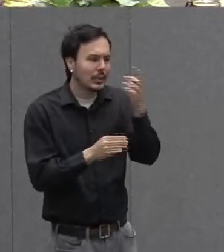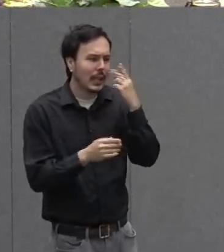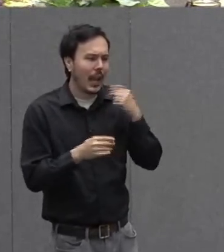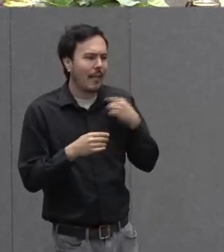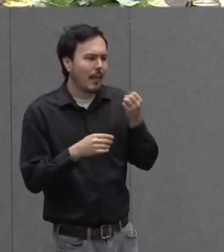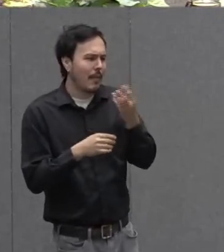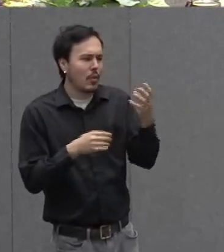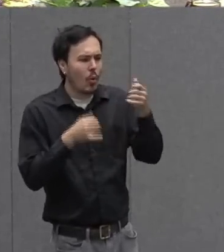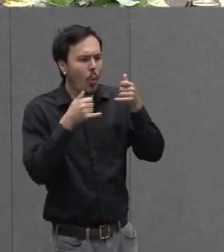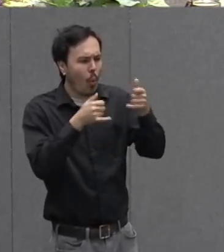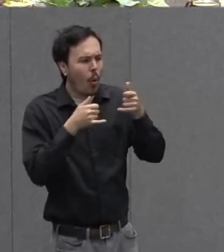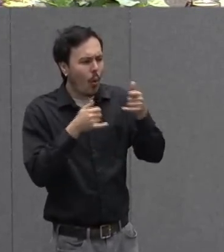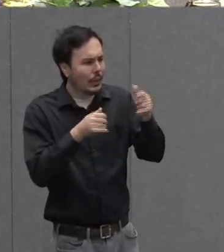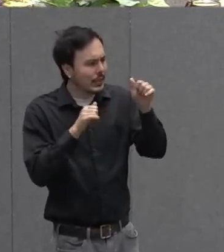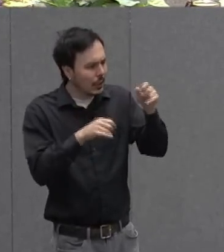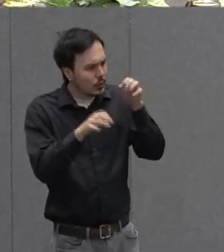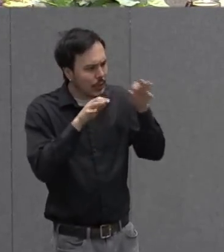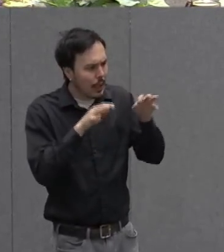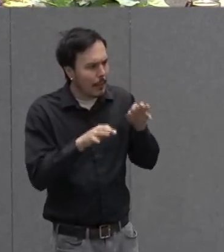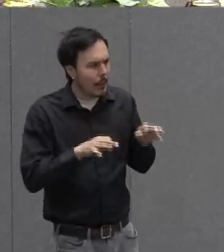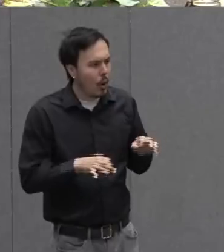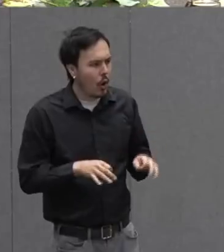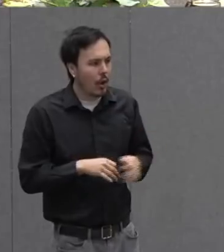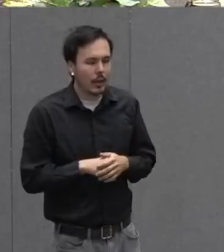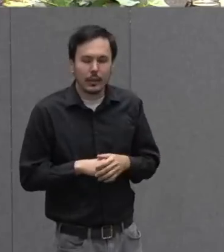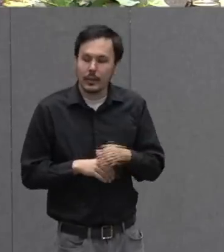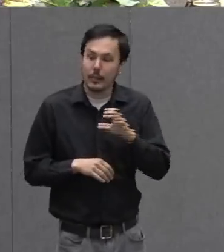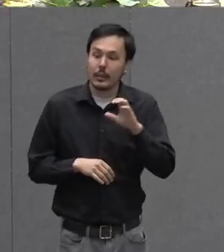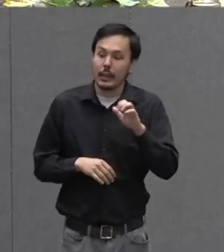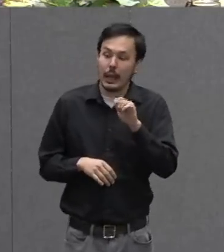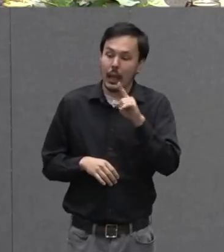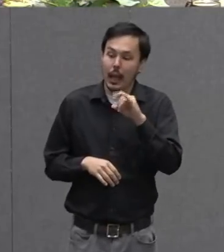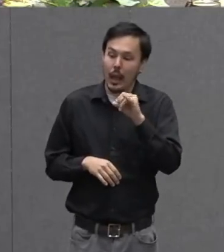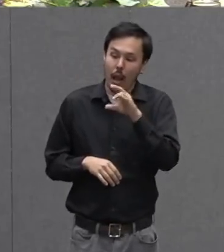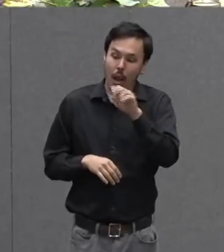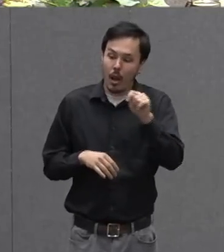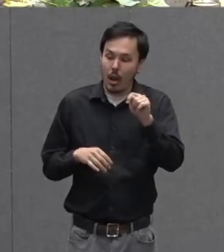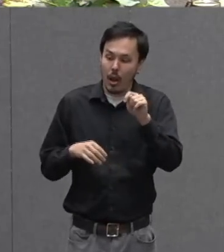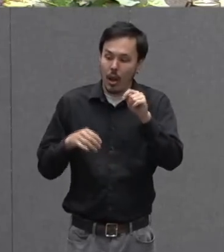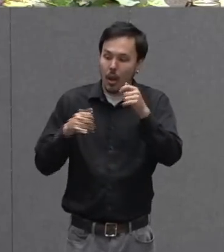Can you tell us about that a little bit? There's the Caldecott Honor Book, as well as the John Newbery Medal.